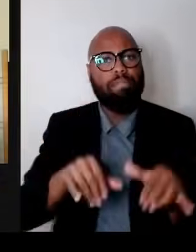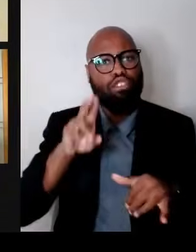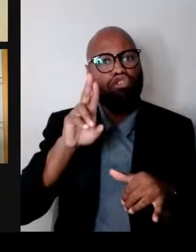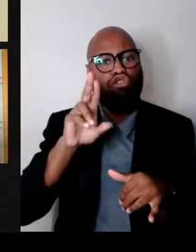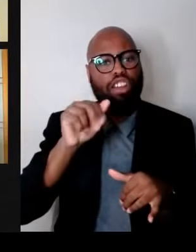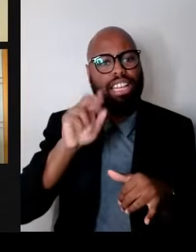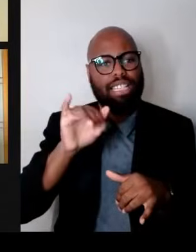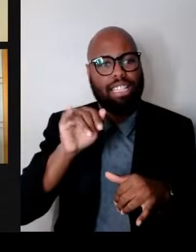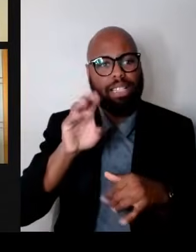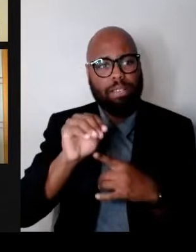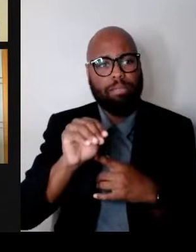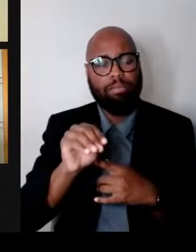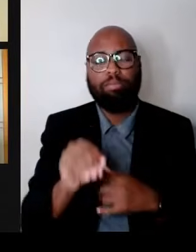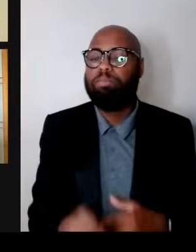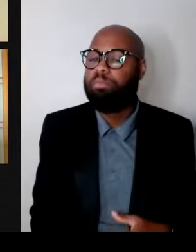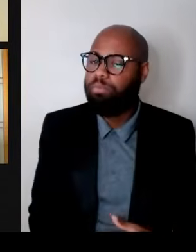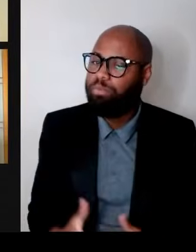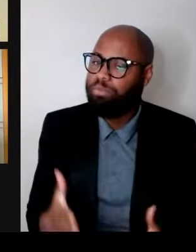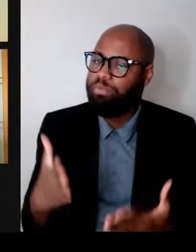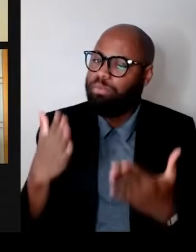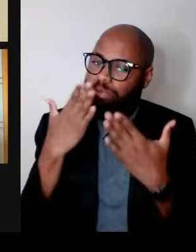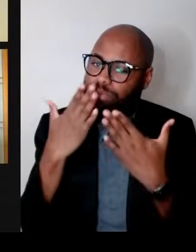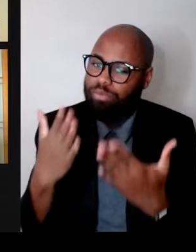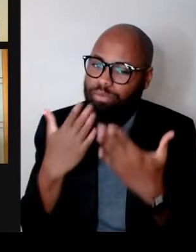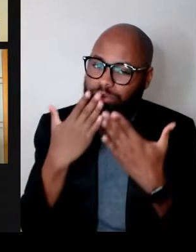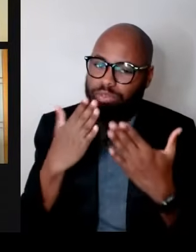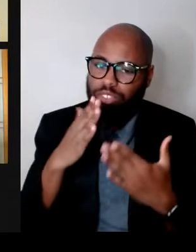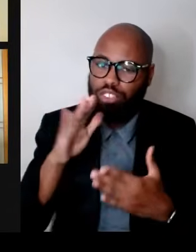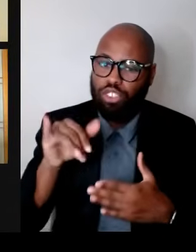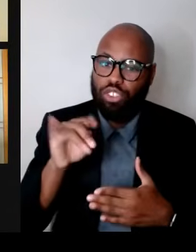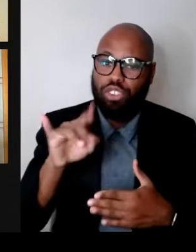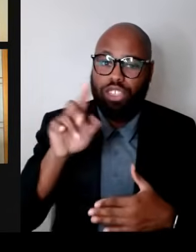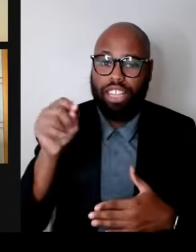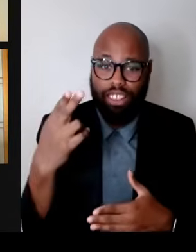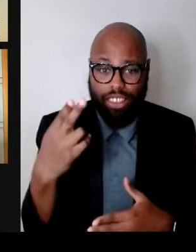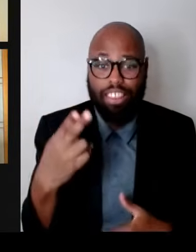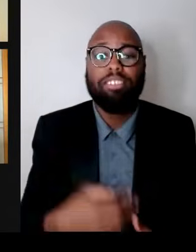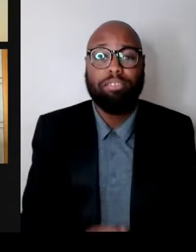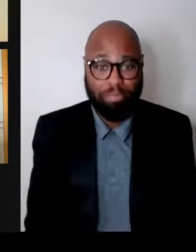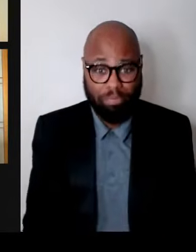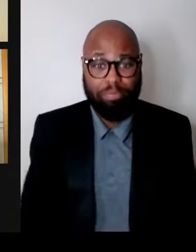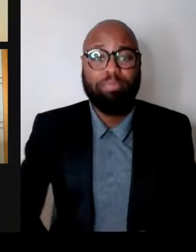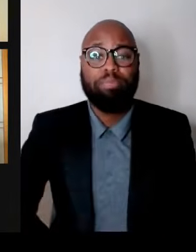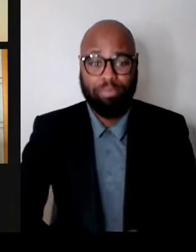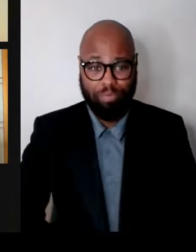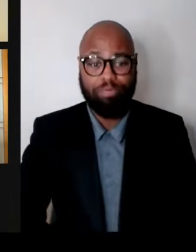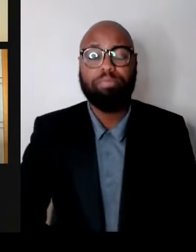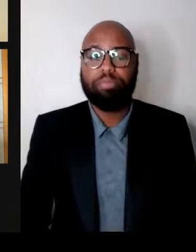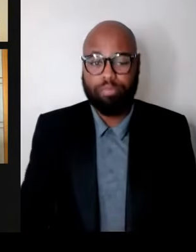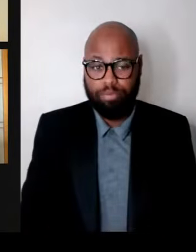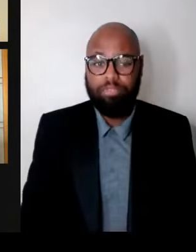Thank you, Judith. Nala, I wanna ask you this question about the impact